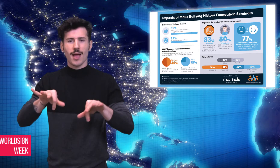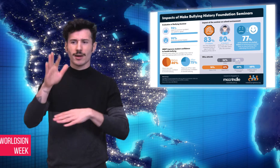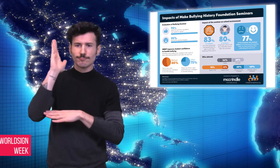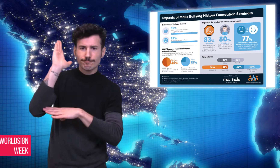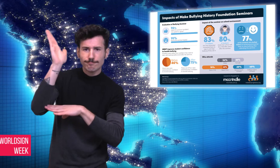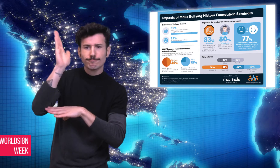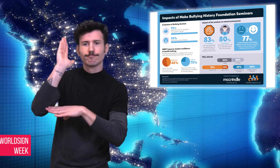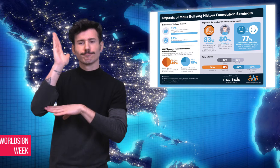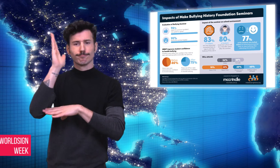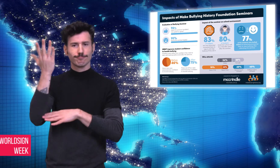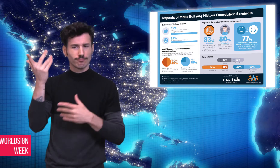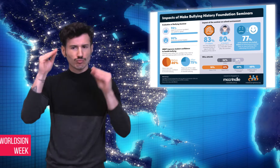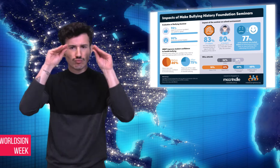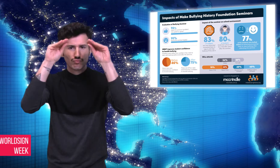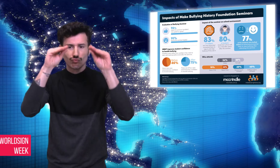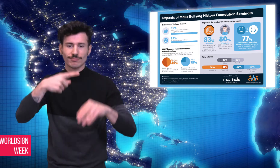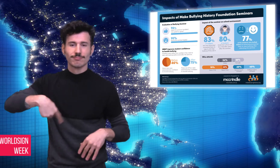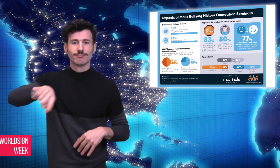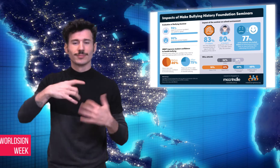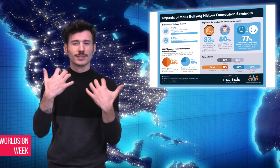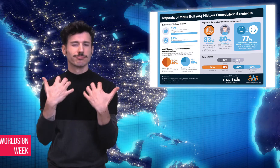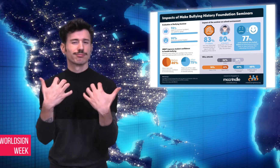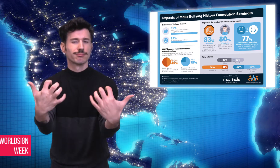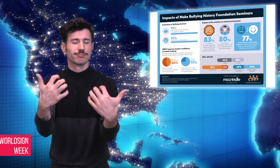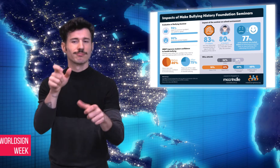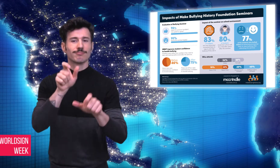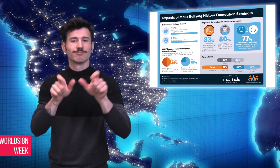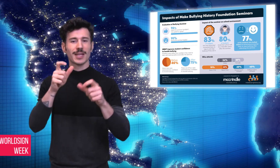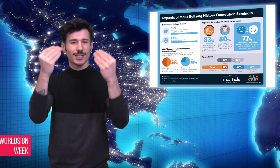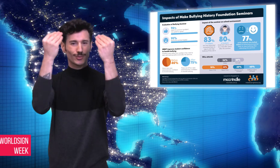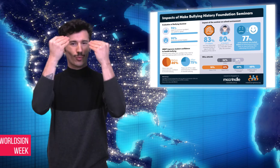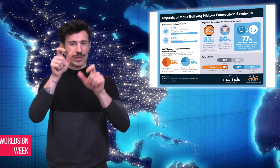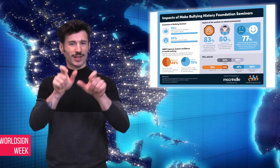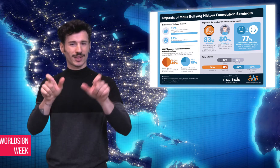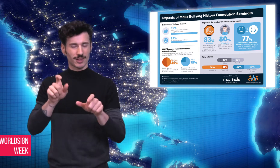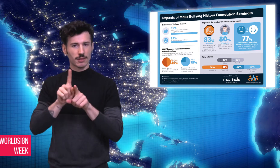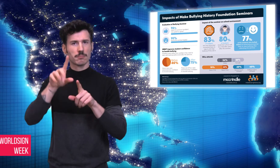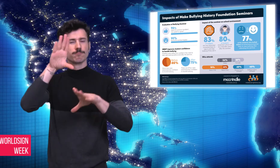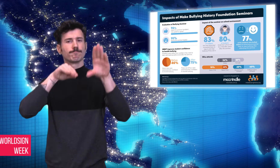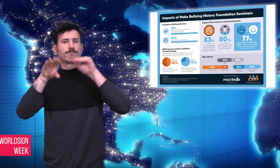promote bullying awareness and help them prepare to